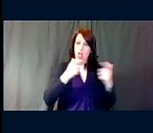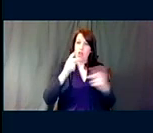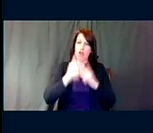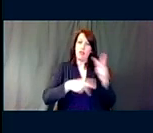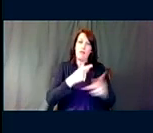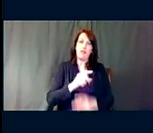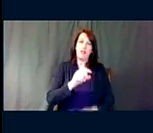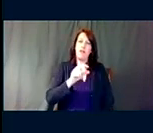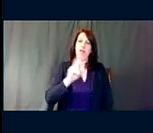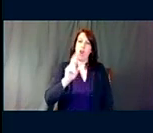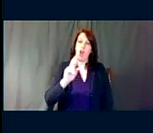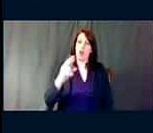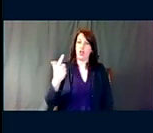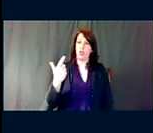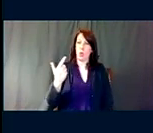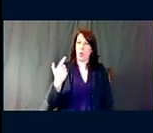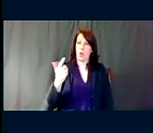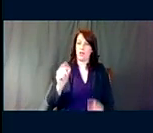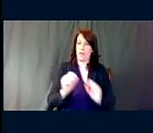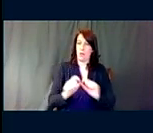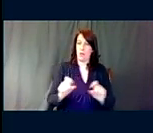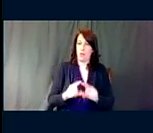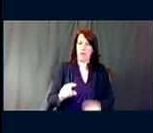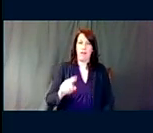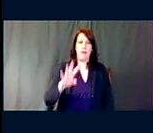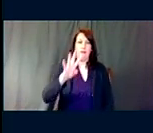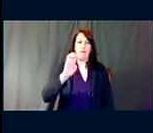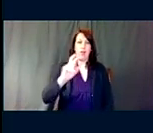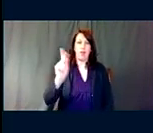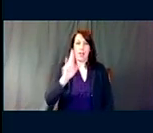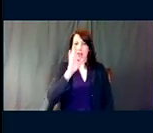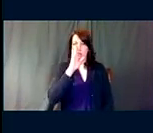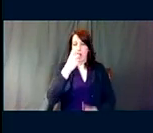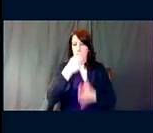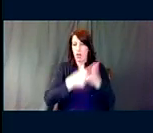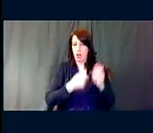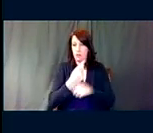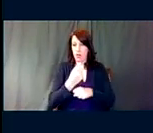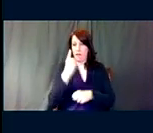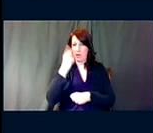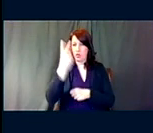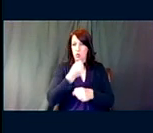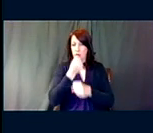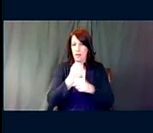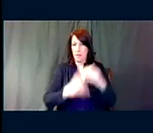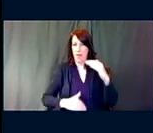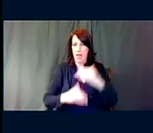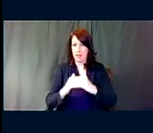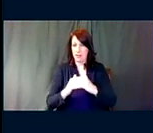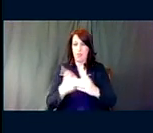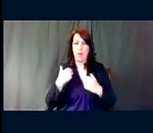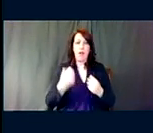PROMOTE R61s FOR THOSE NOT FAMILIAR, LARGER VERSION OF